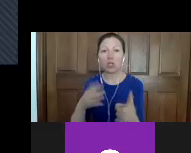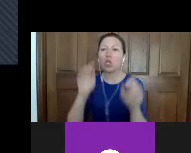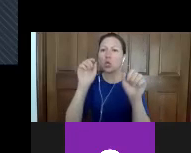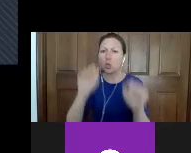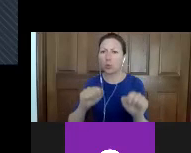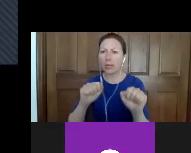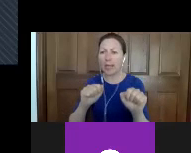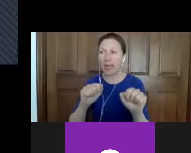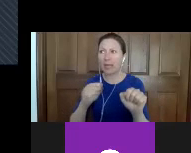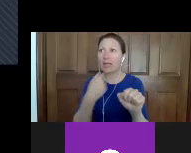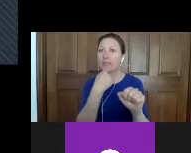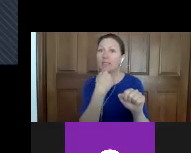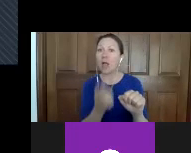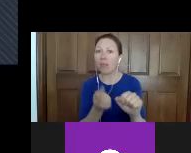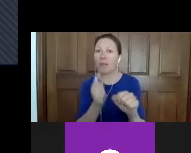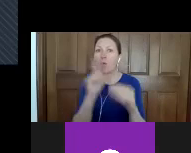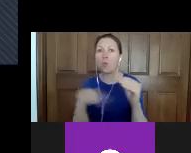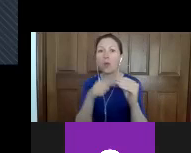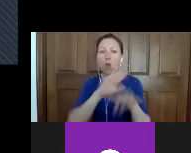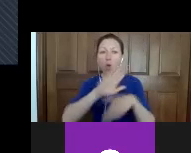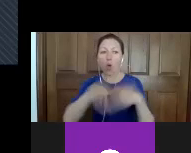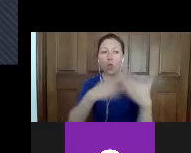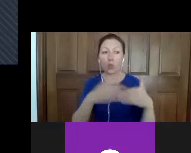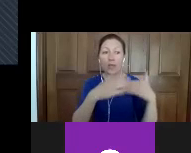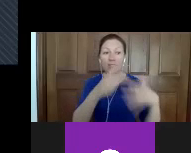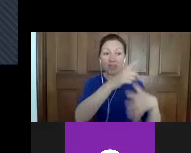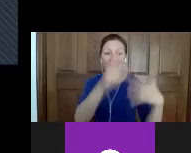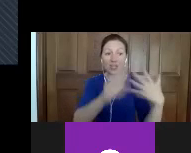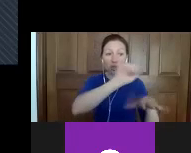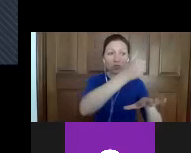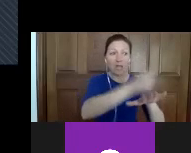the accessible parking is, I'm going to be using a wheelchair. Oh, by the way, I'm going